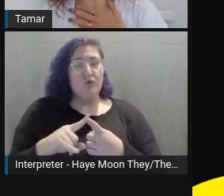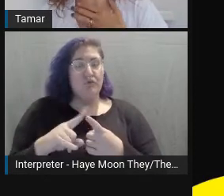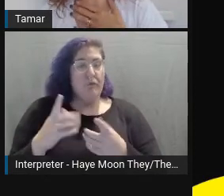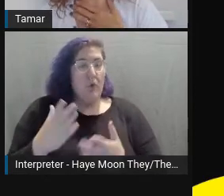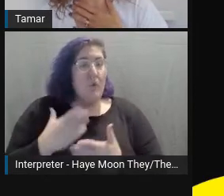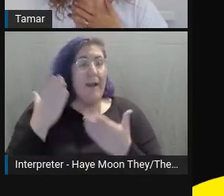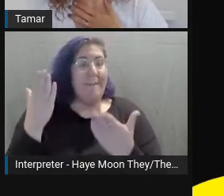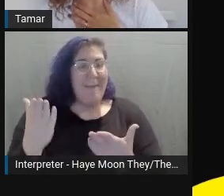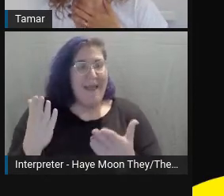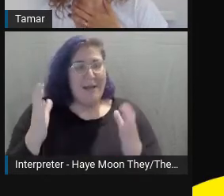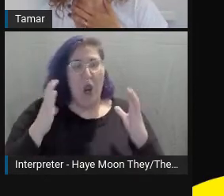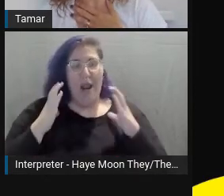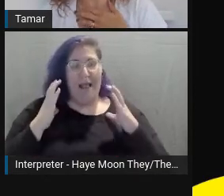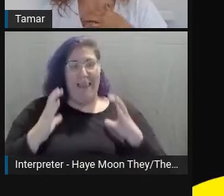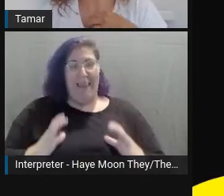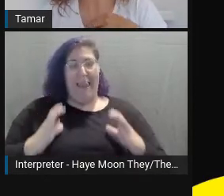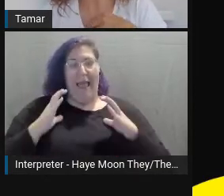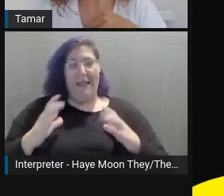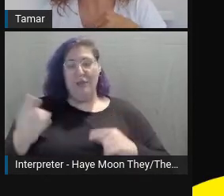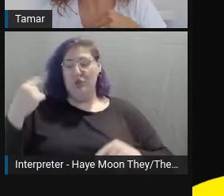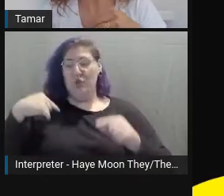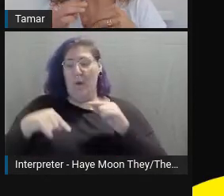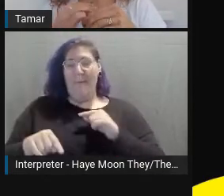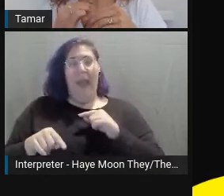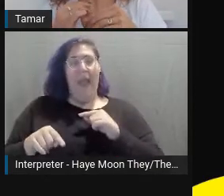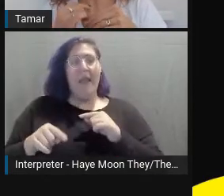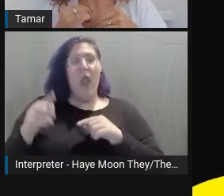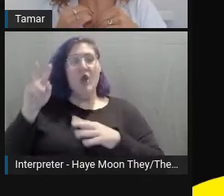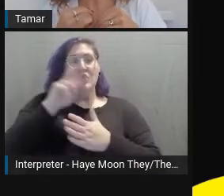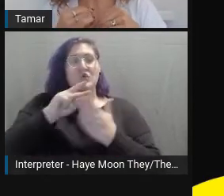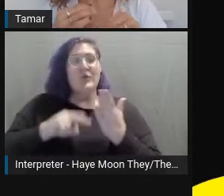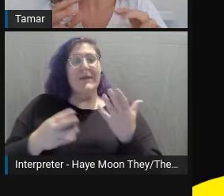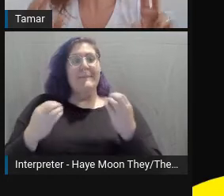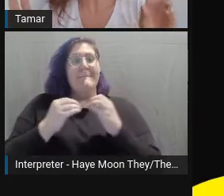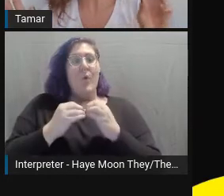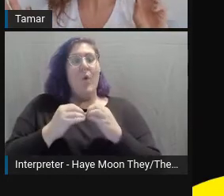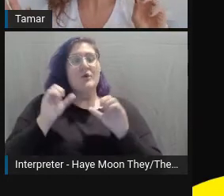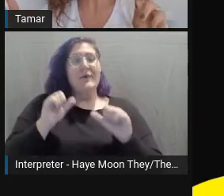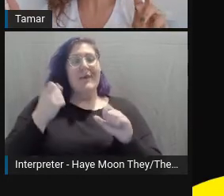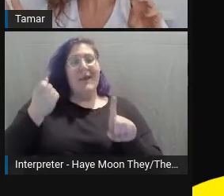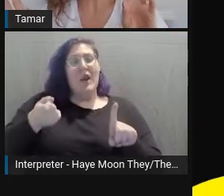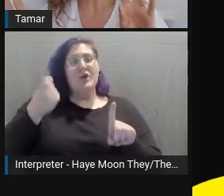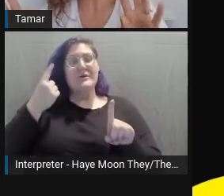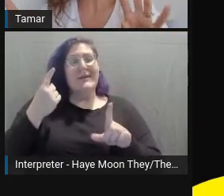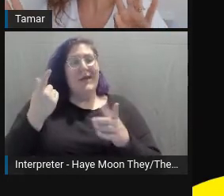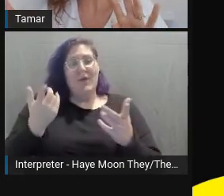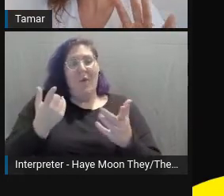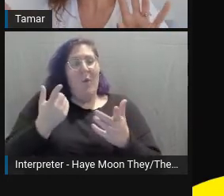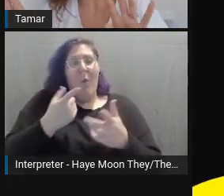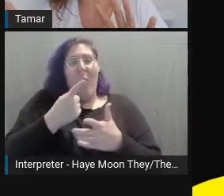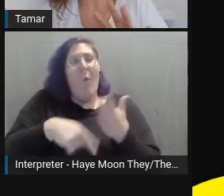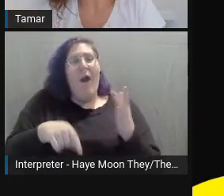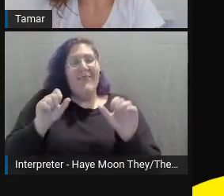and to read a little bit about name and role and to better understand what can be implemented, of course, with keeping your design in mind.